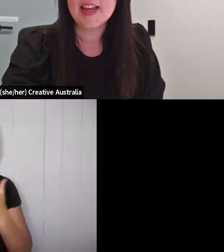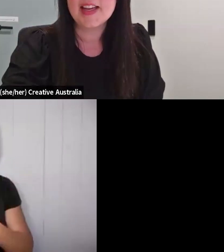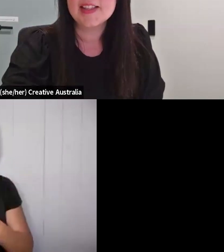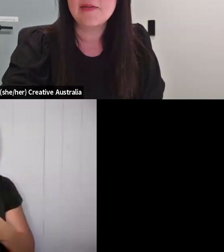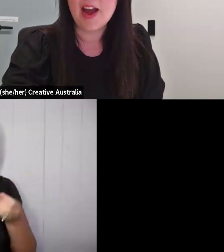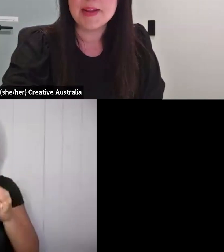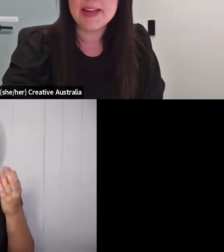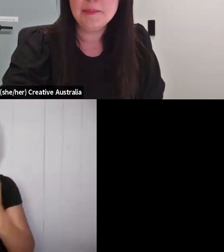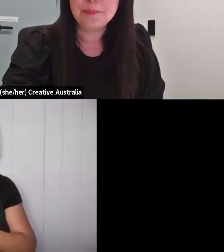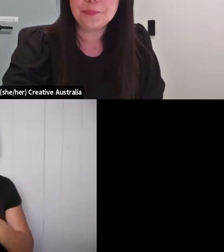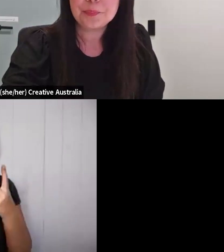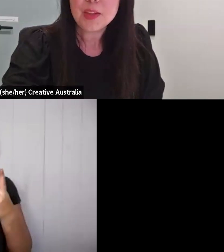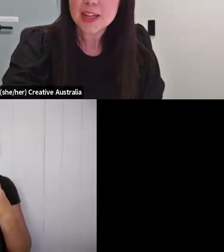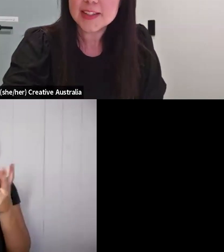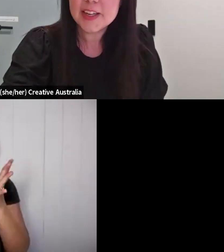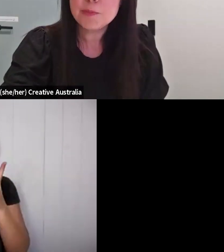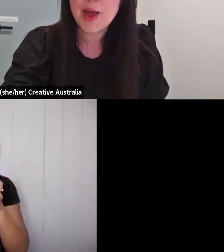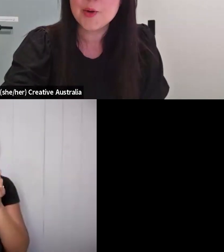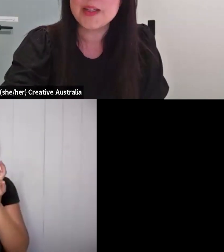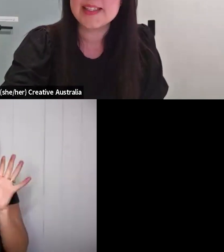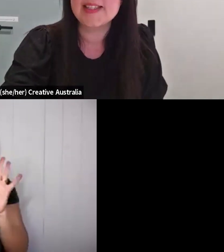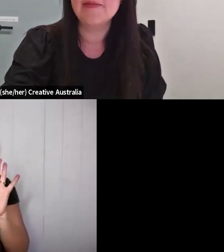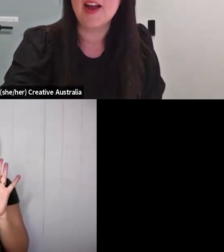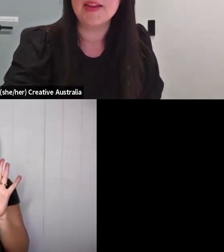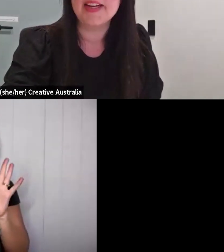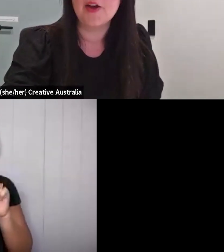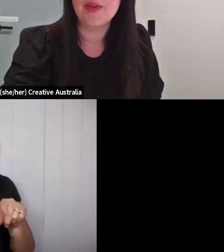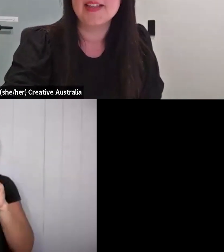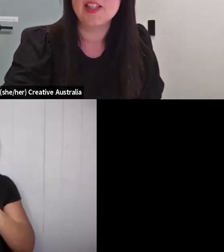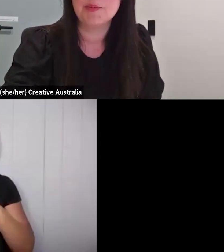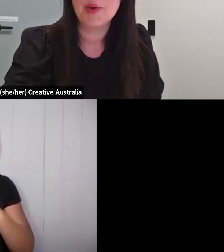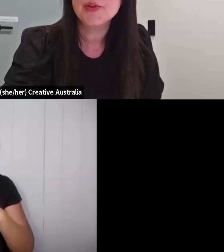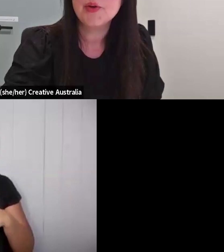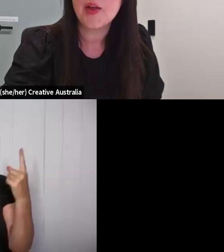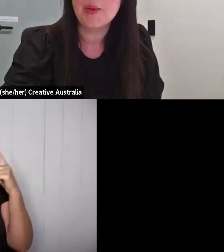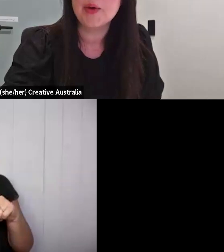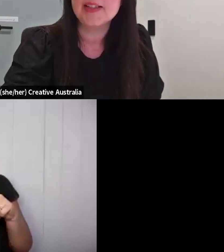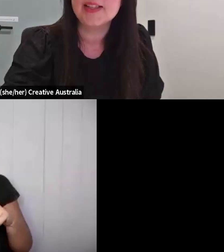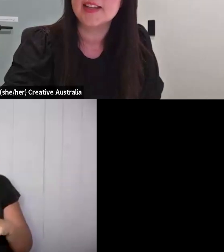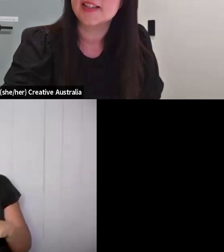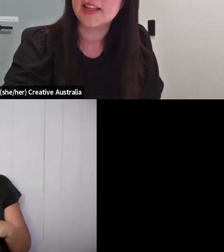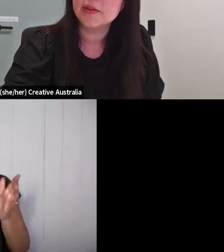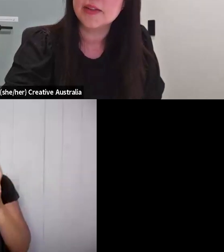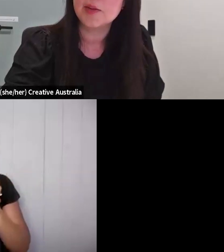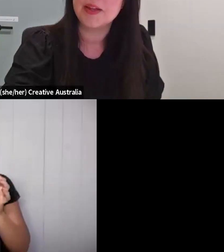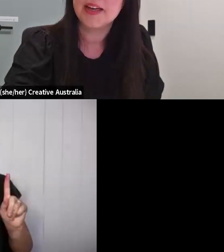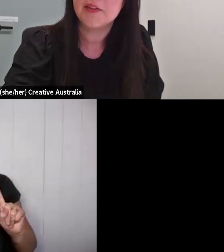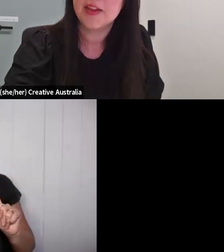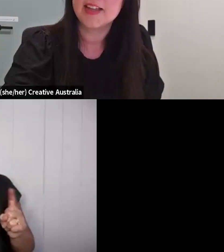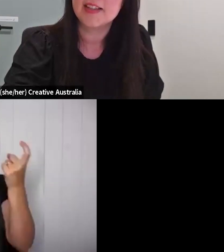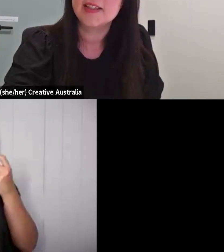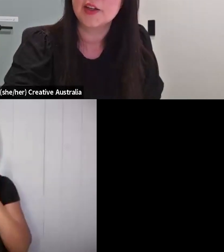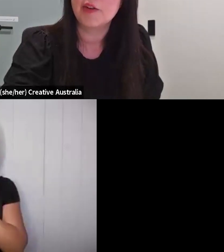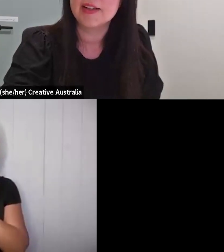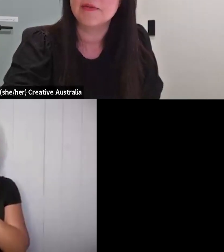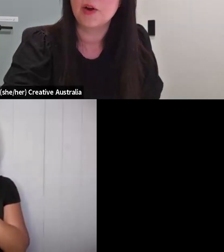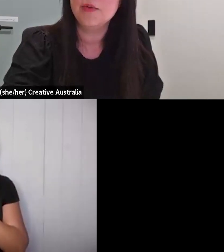The second is viability. The panel will consider the skills of the artists and curators involved